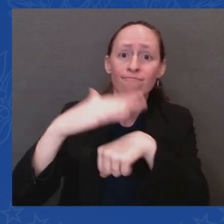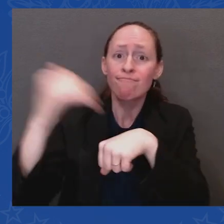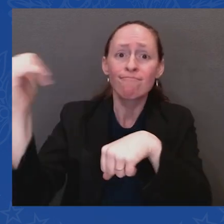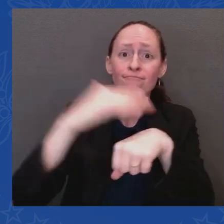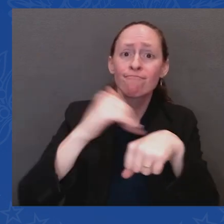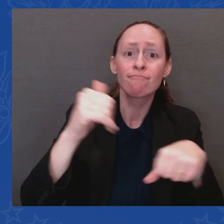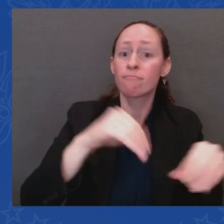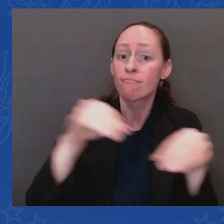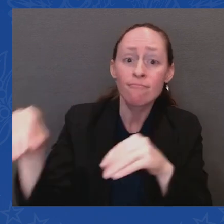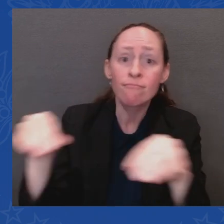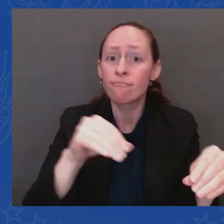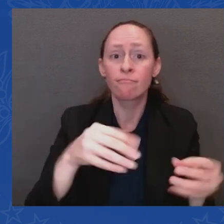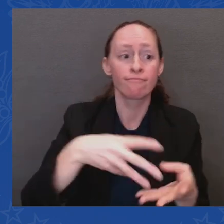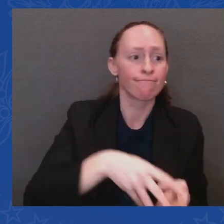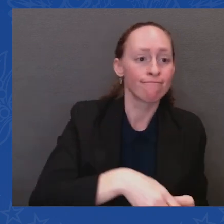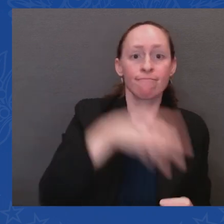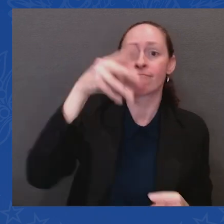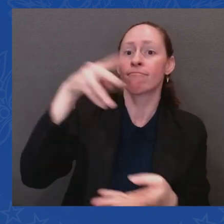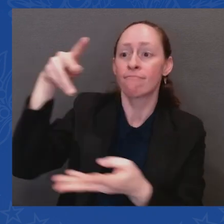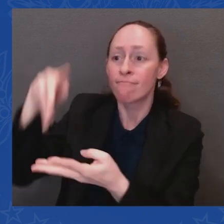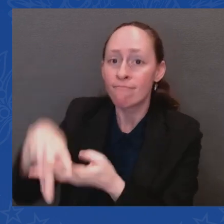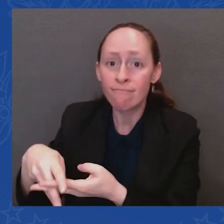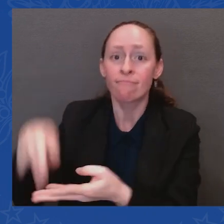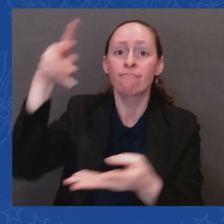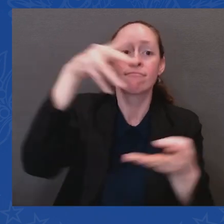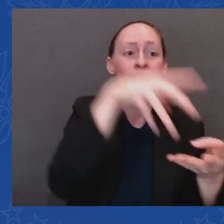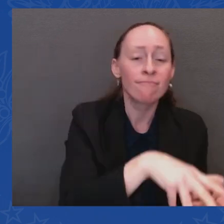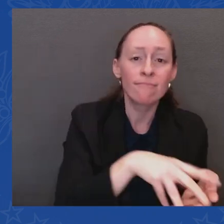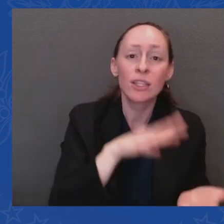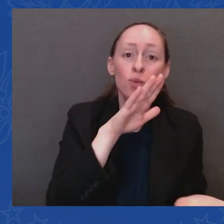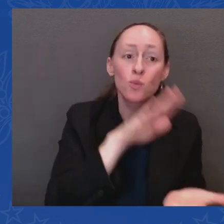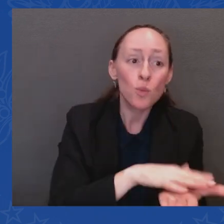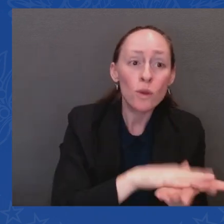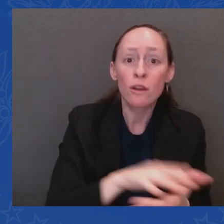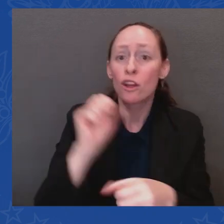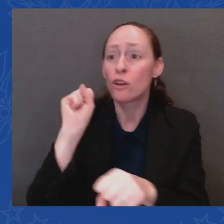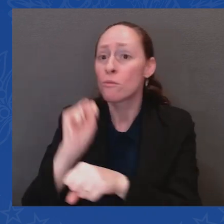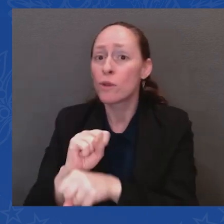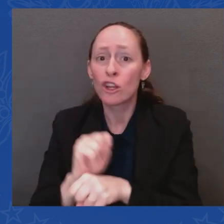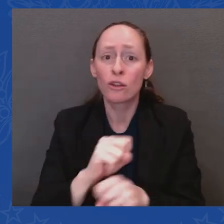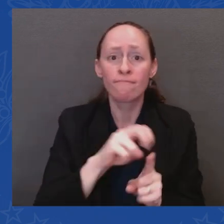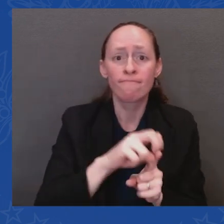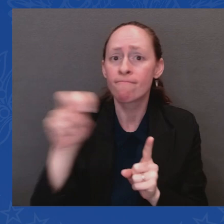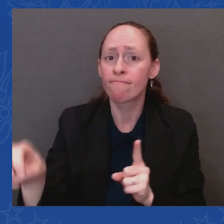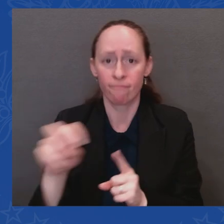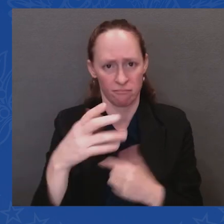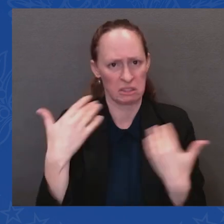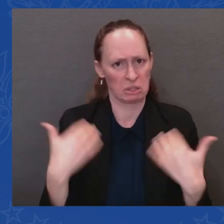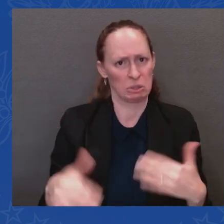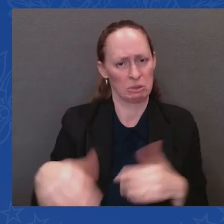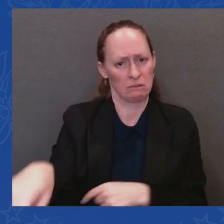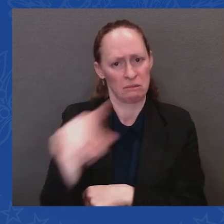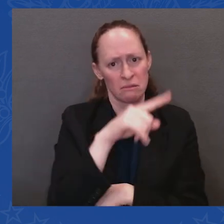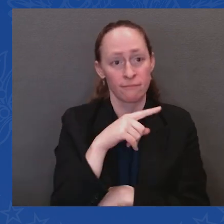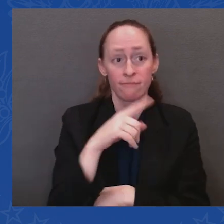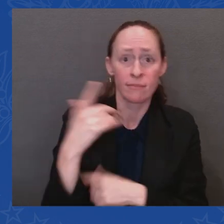They'll never see all those nights spent waiting for word from a loved one deployed overseas because you're not sure.